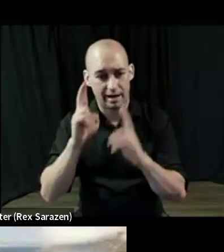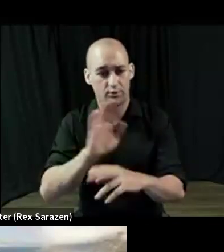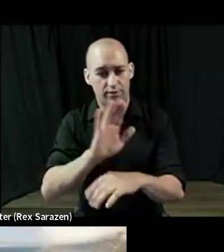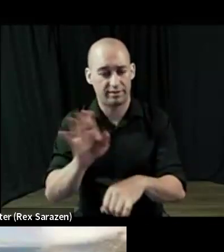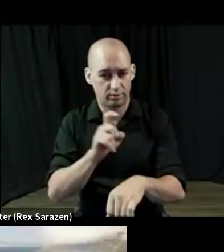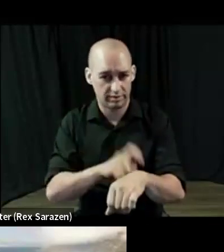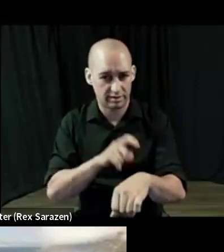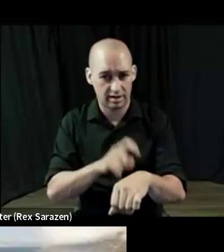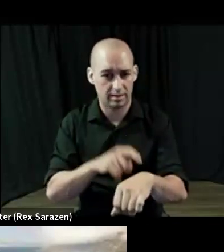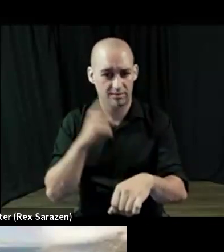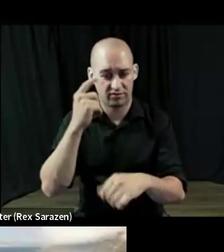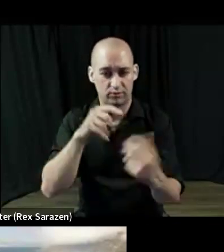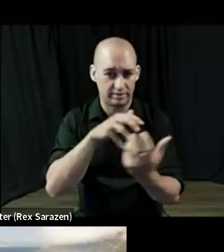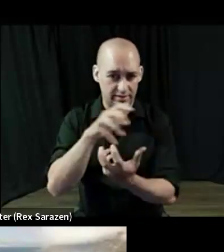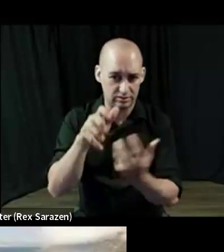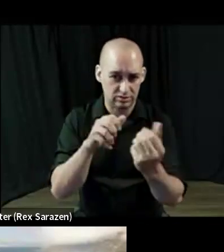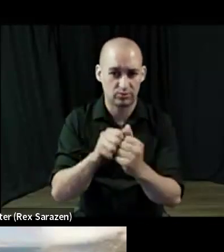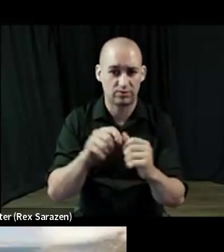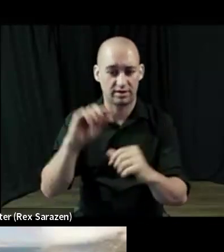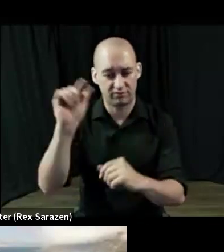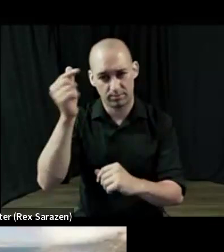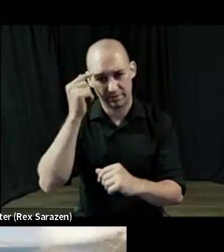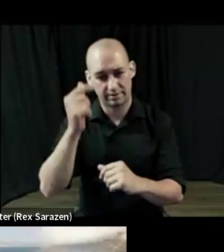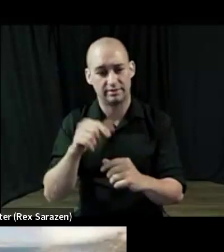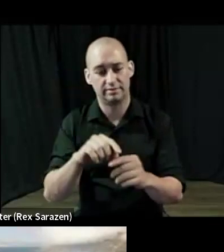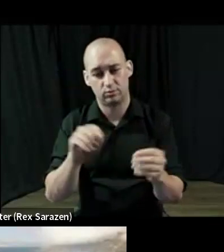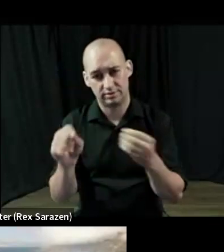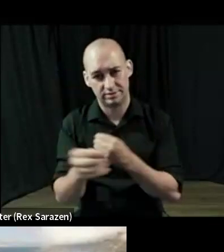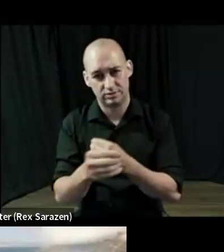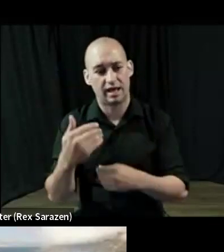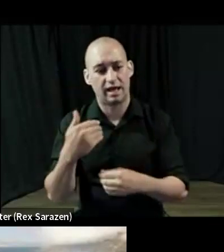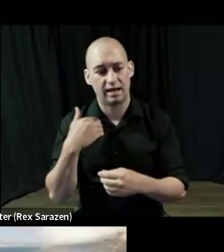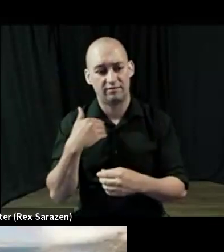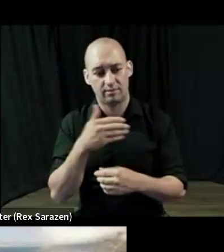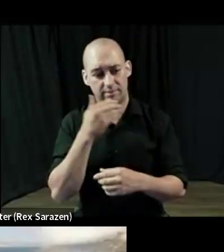with a government entity. And I do have some best practices as well from my previous organization,